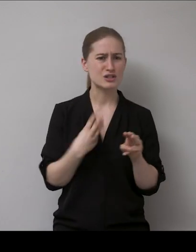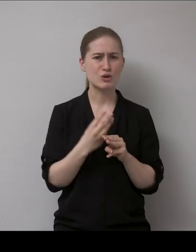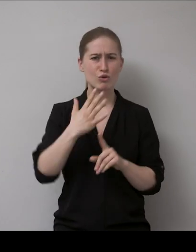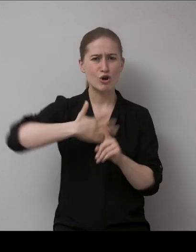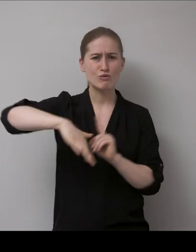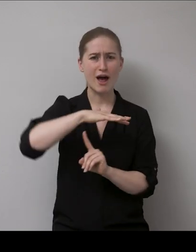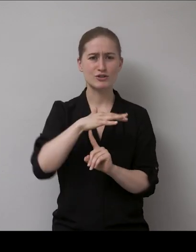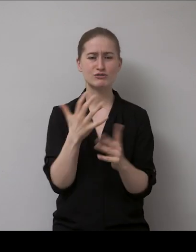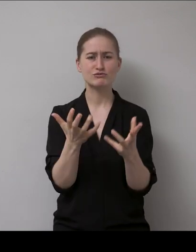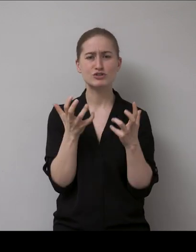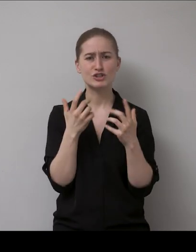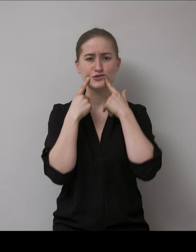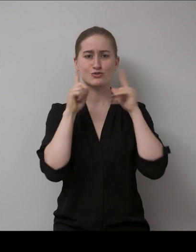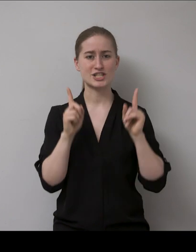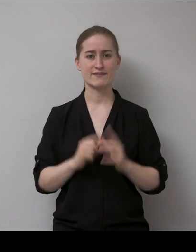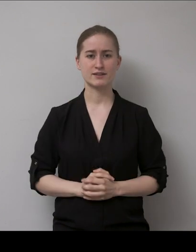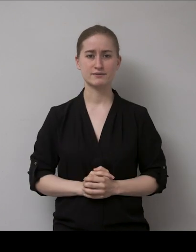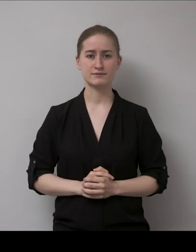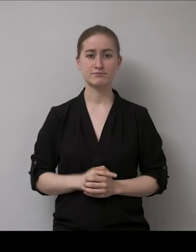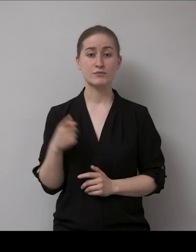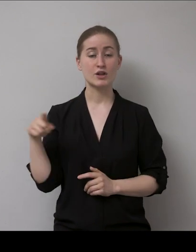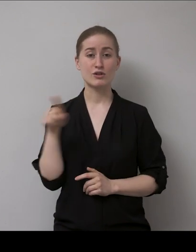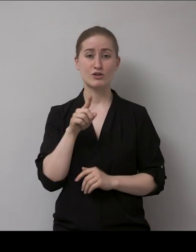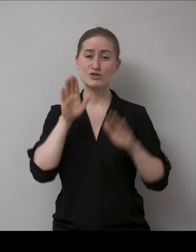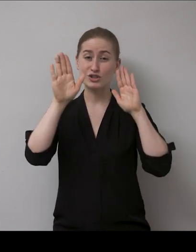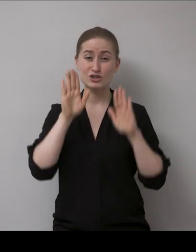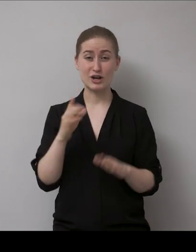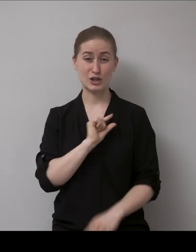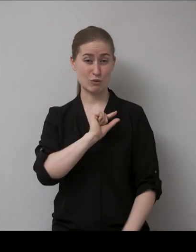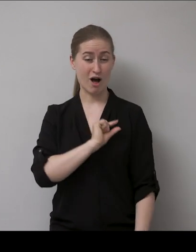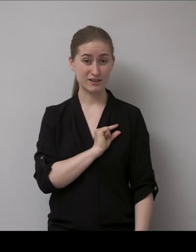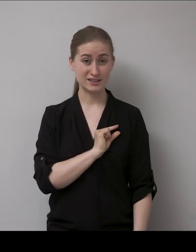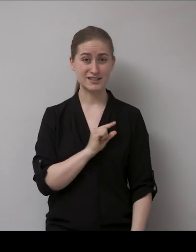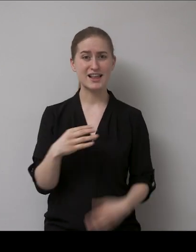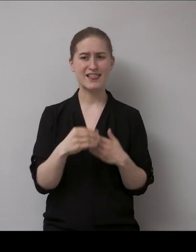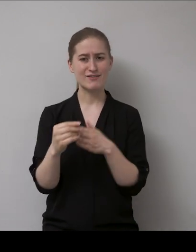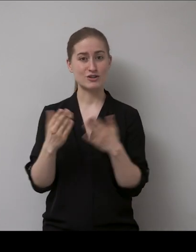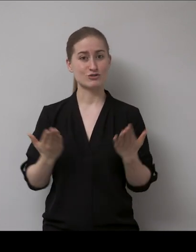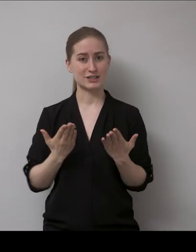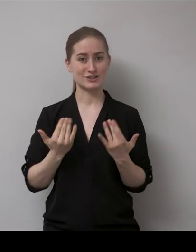and a desire to achieve. These are extraordinary qualities, and they've led you here today